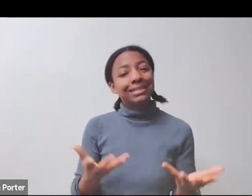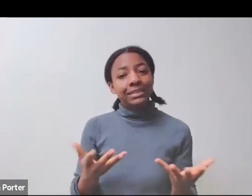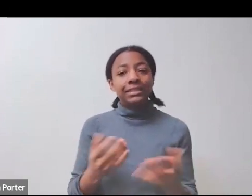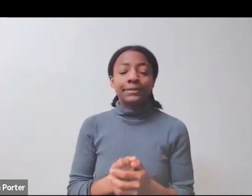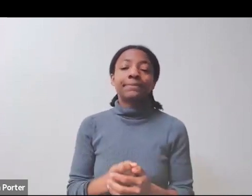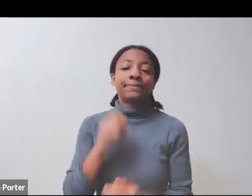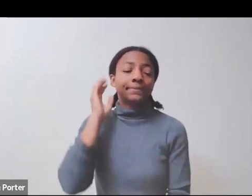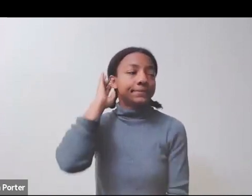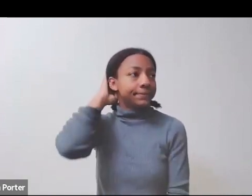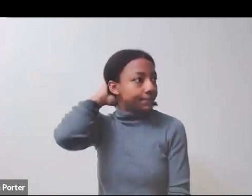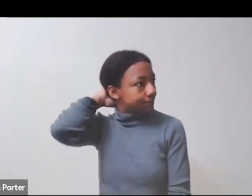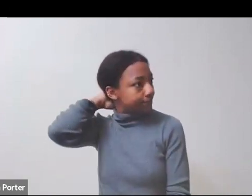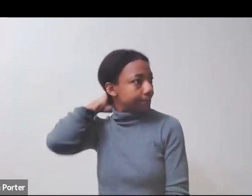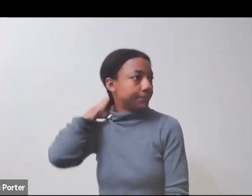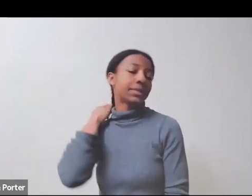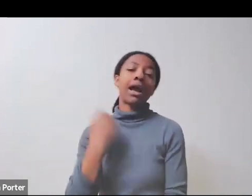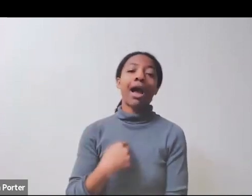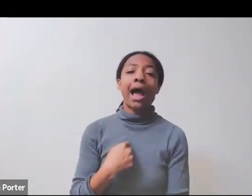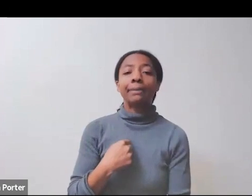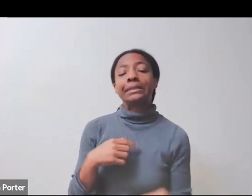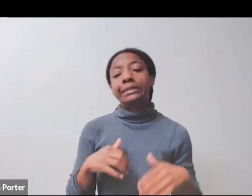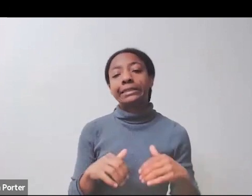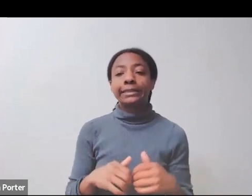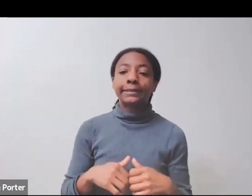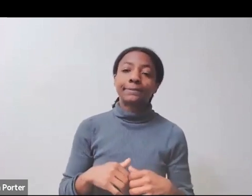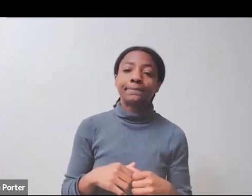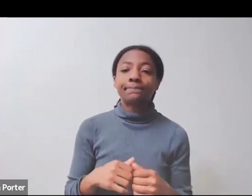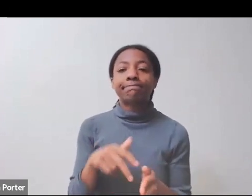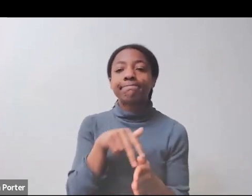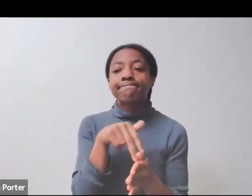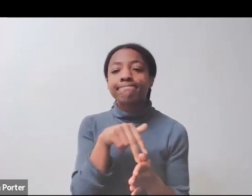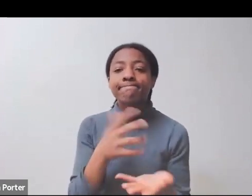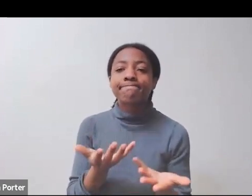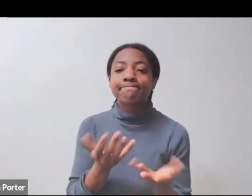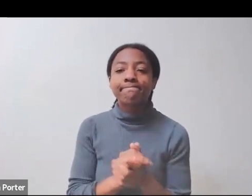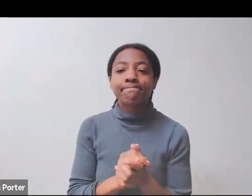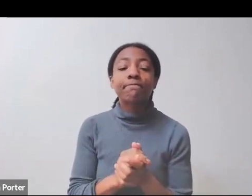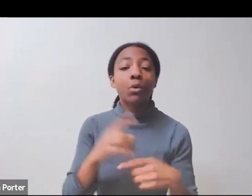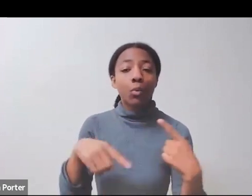The reason for this is if you dig into the survey of earned doctorates, when they move to those questions,